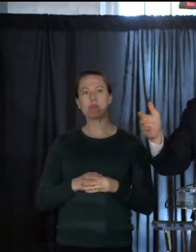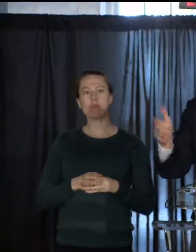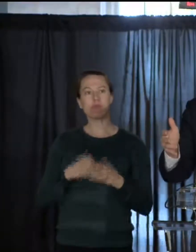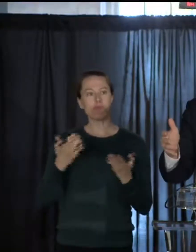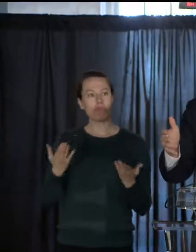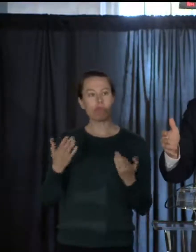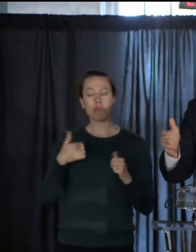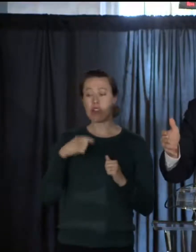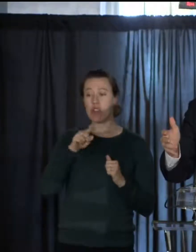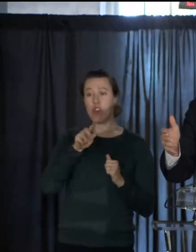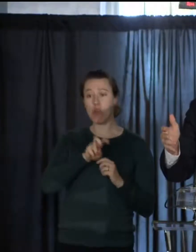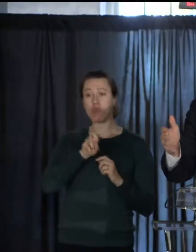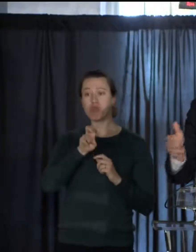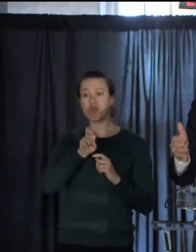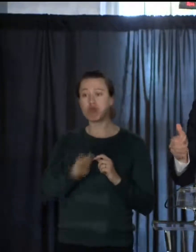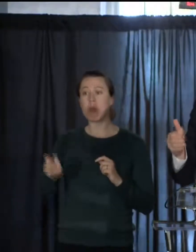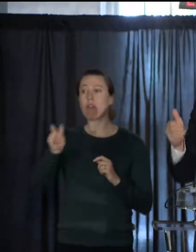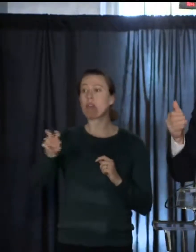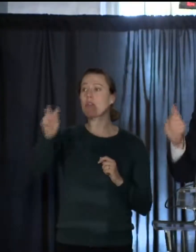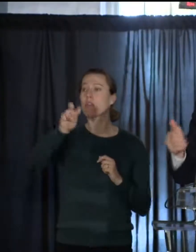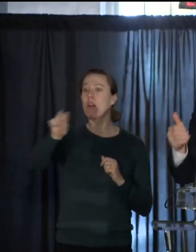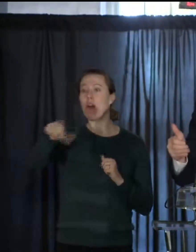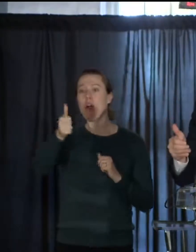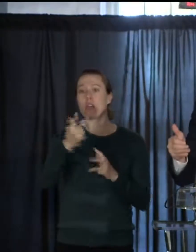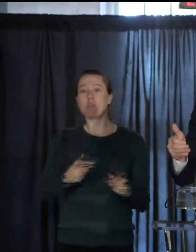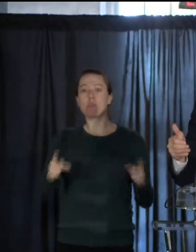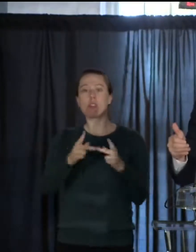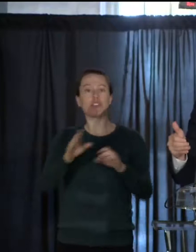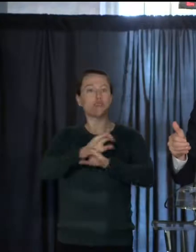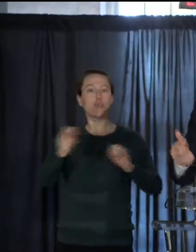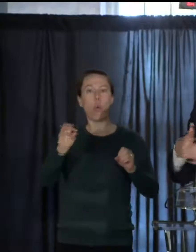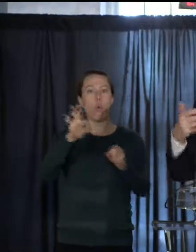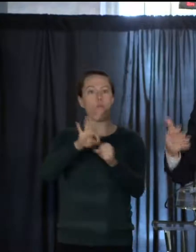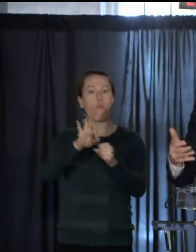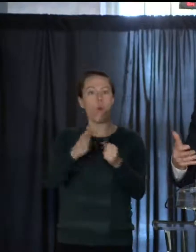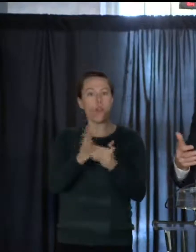VOTING RIGHTS, COUNTRIES WHERE WE ARE URGING THEIR LEADERS TO